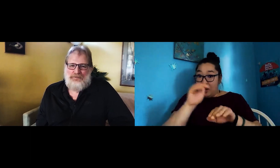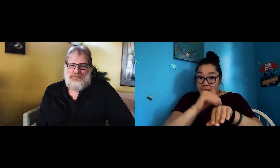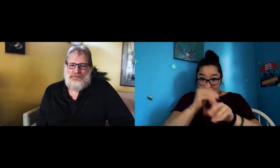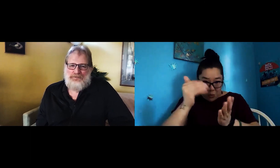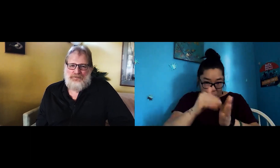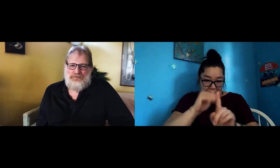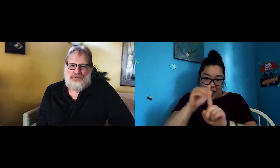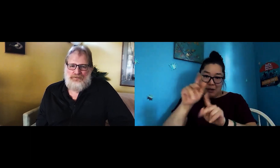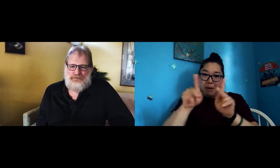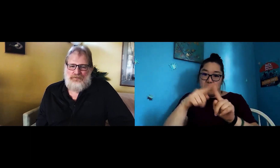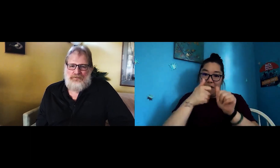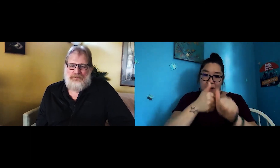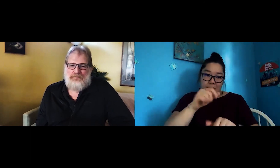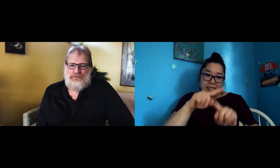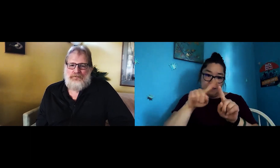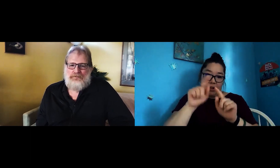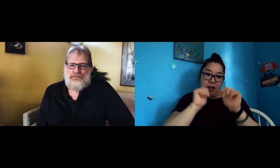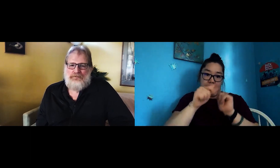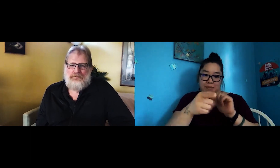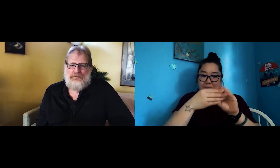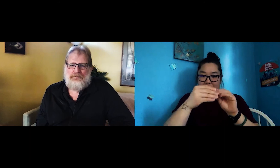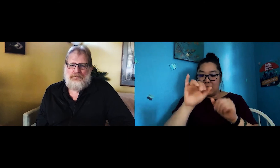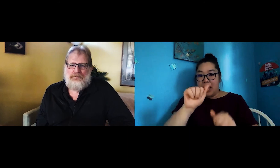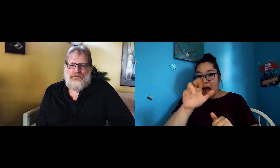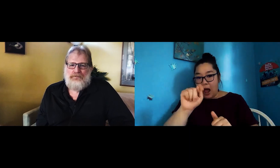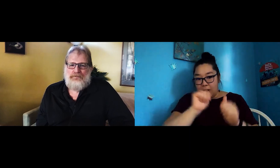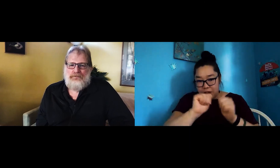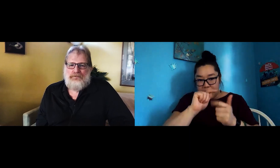And again, reminding our viewers to follow the theaters that Howie called out: ACT,